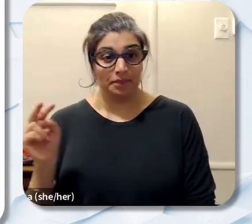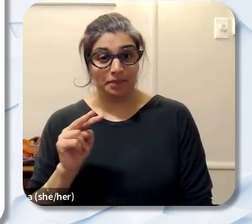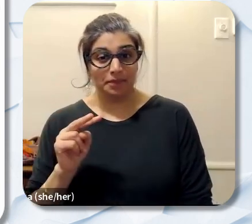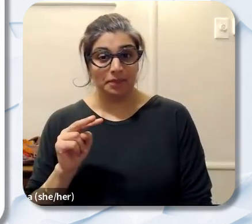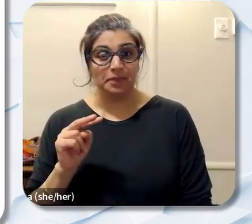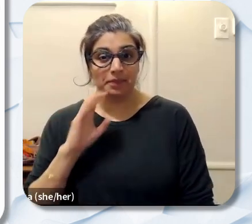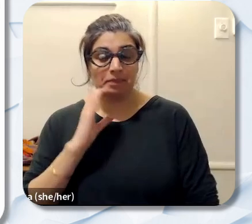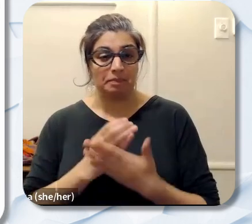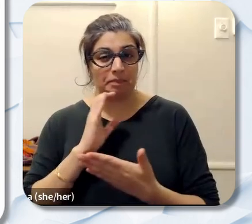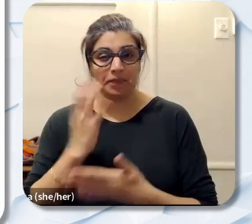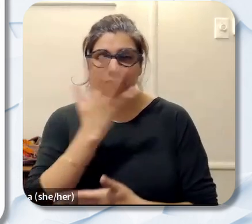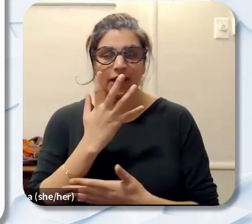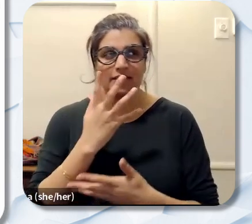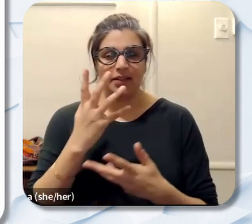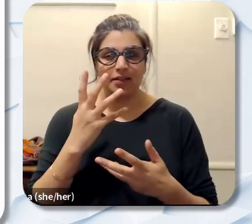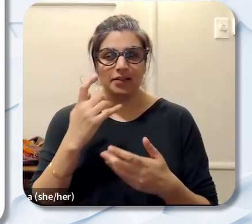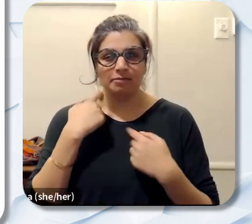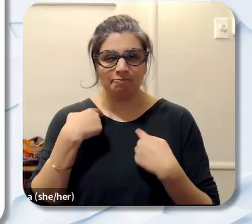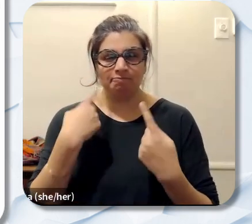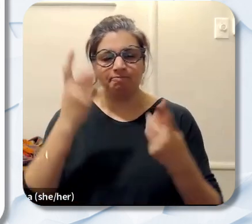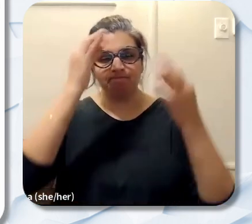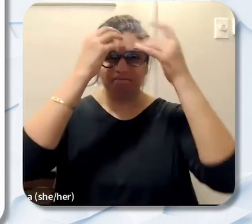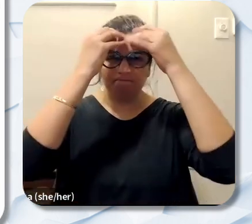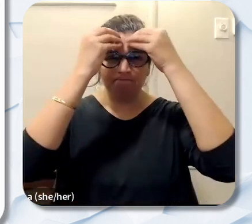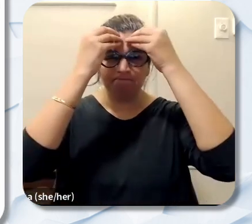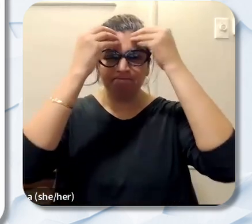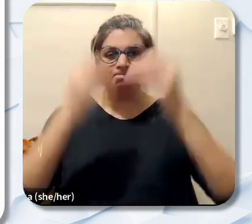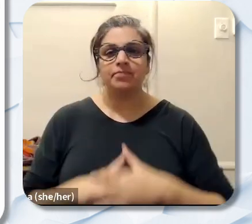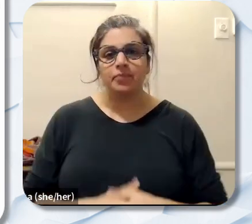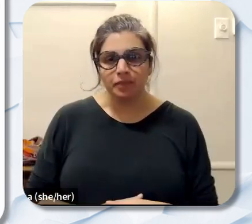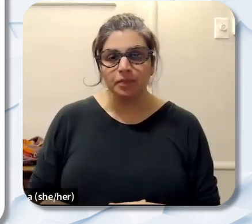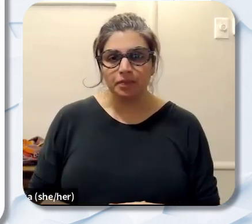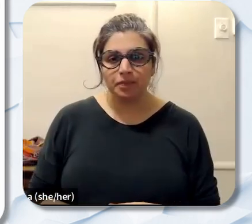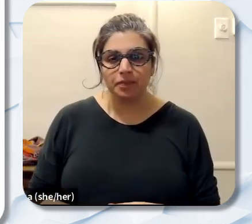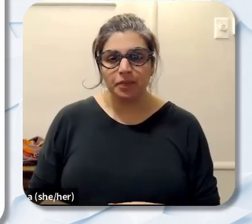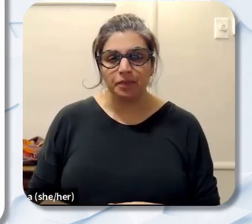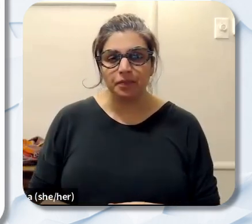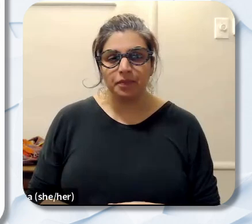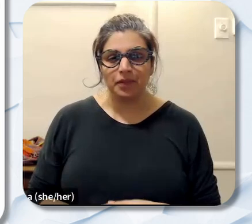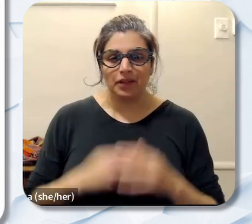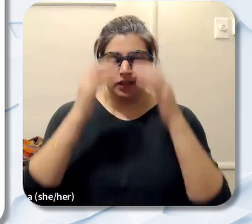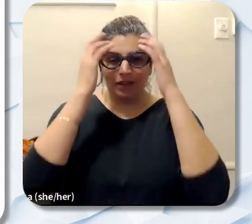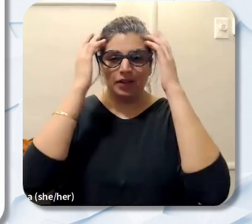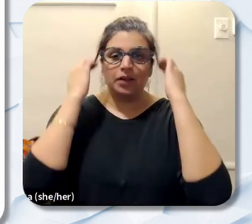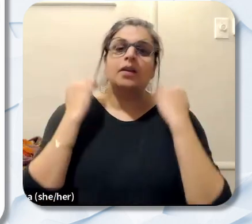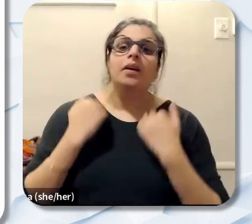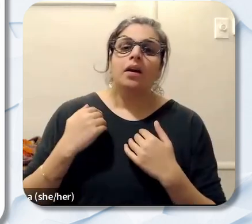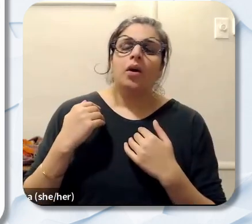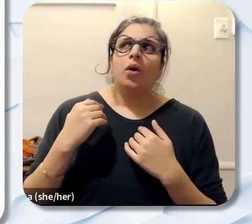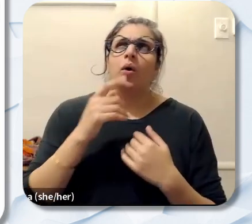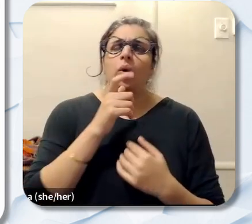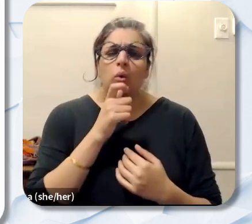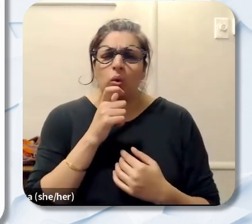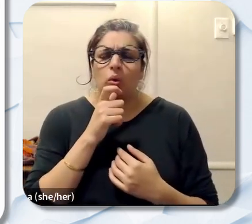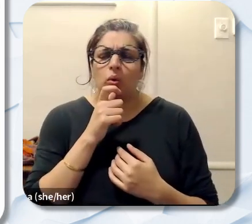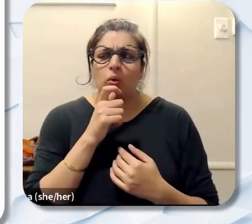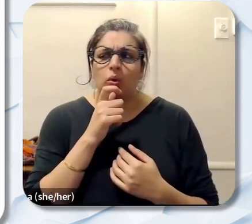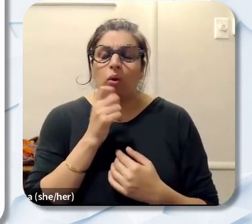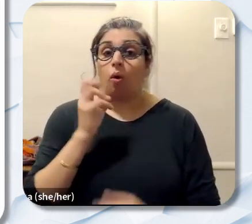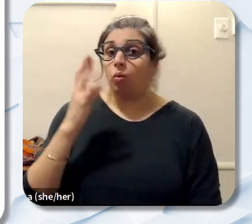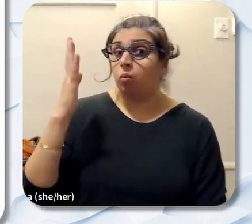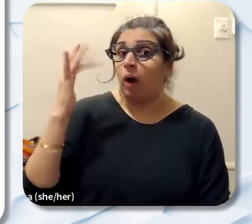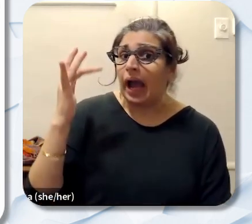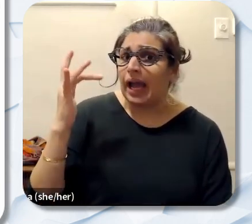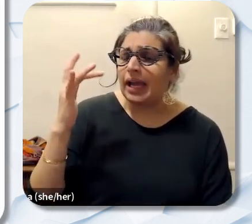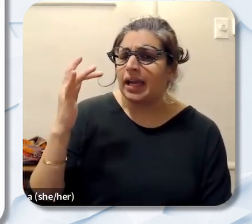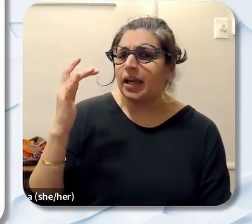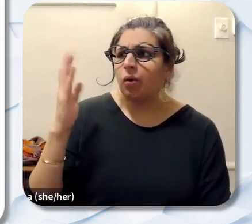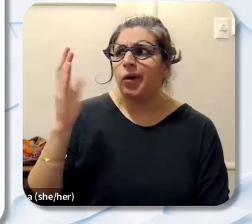and the faces that you just seen saw. Who would think or why would anyone believe that Blacks